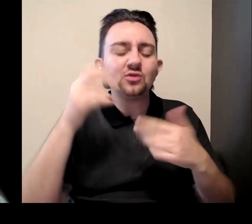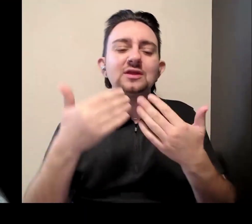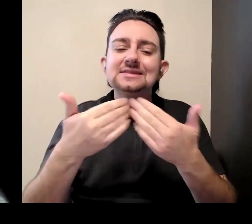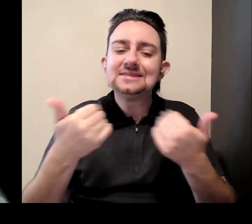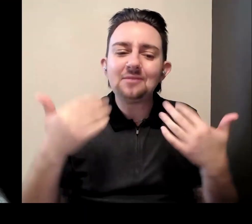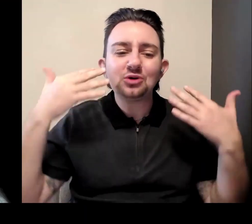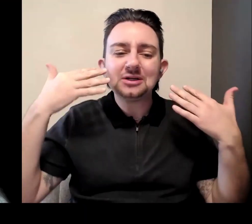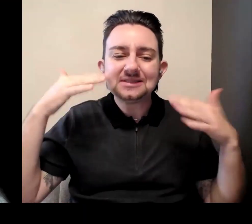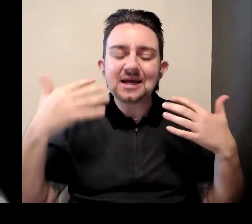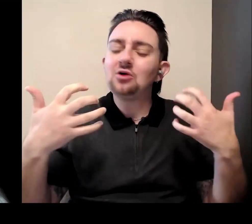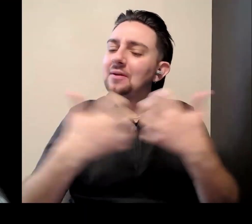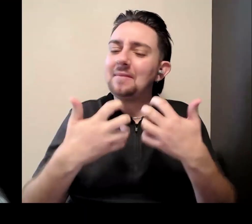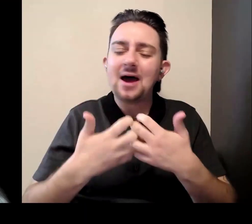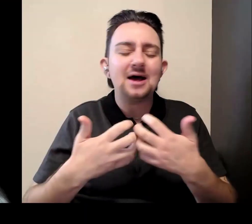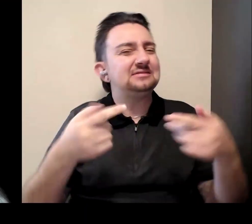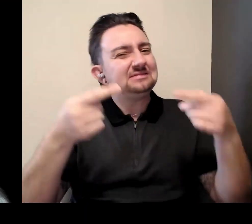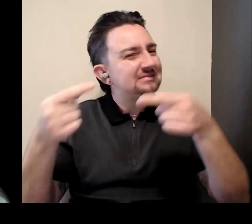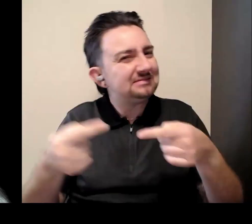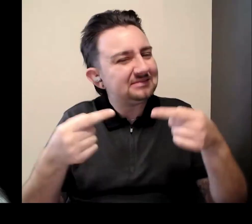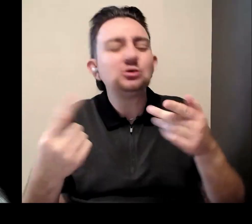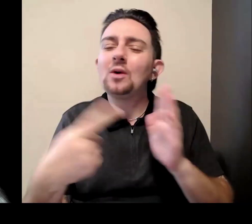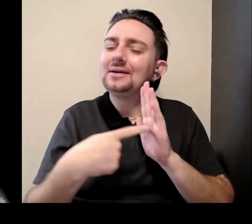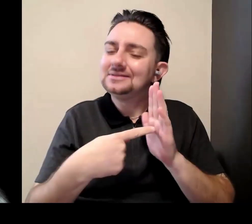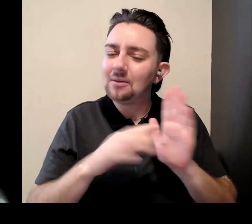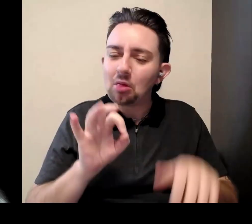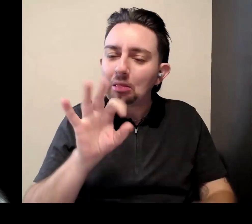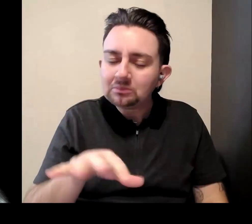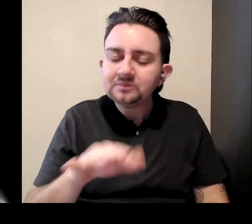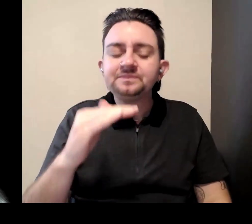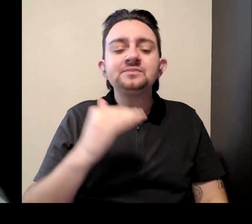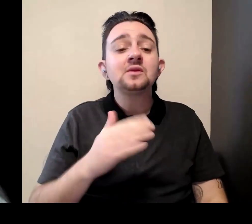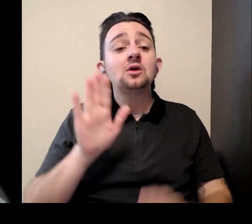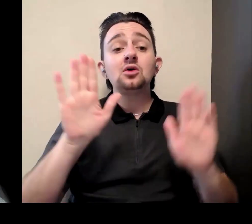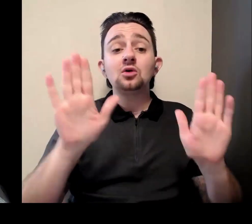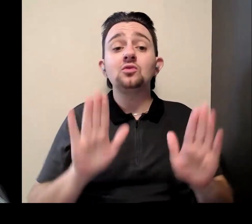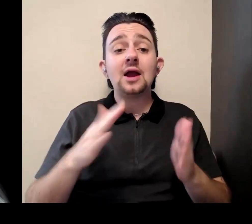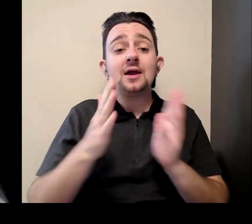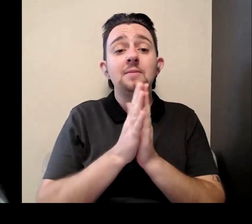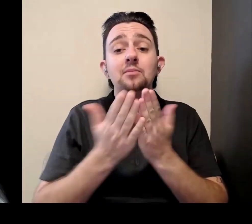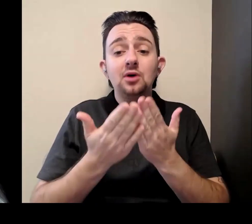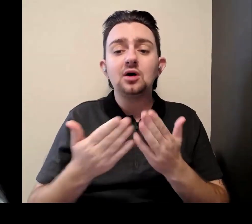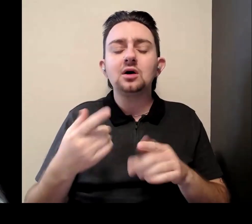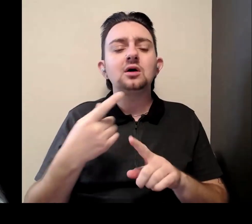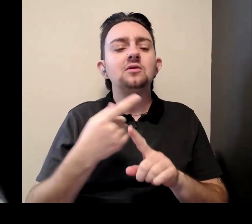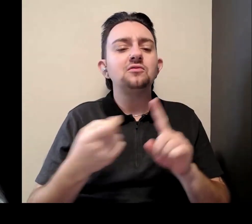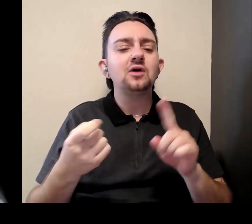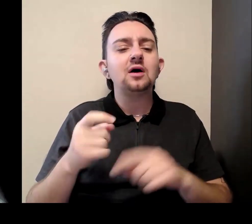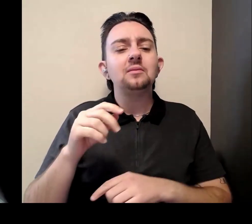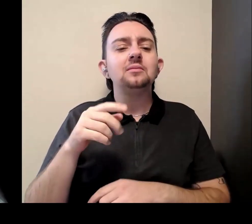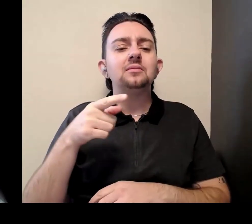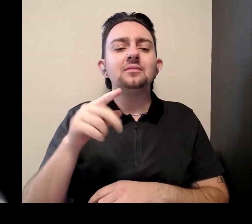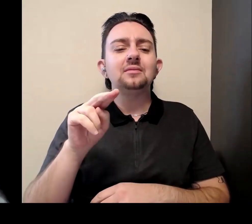So there's a great book that comes from Neuhaus, Reading Readiness. It's hard to spell, but it's in the notes.